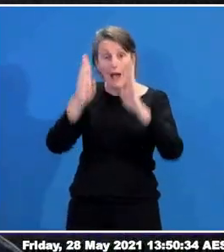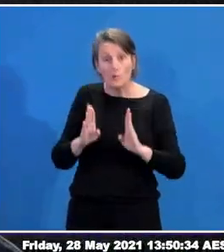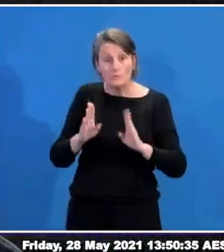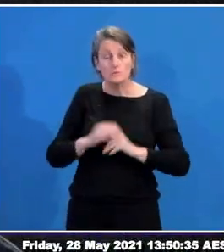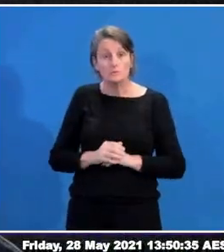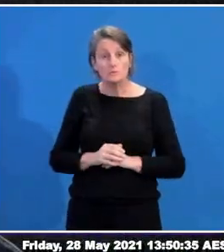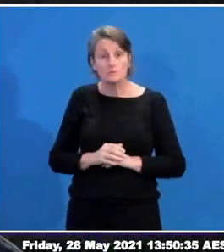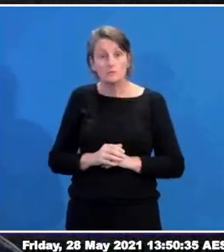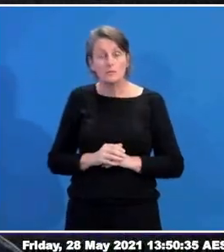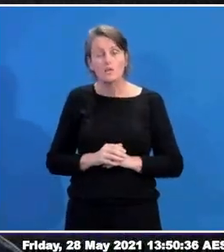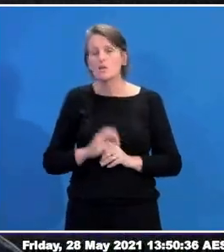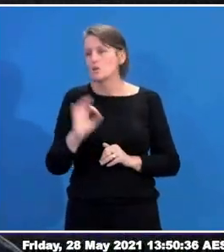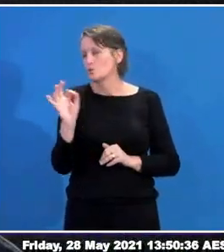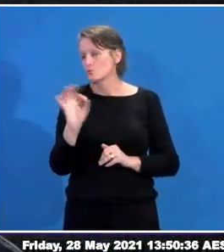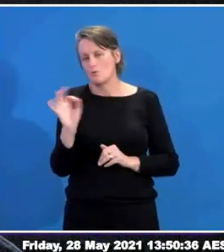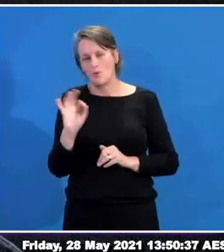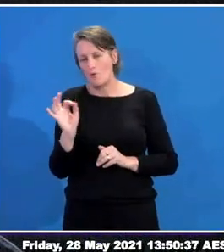MR McNAUGHTON: Not the private rental market.